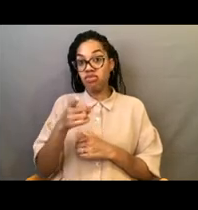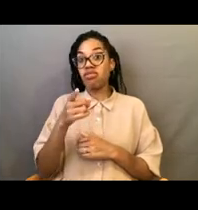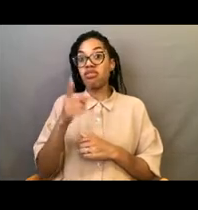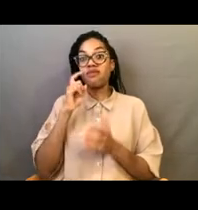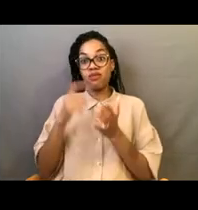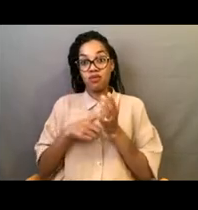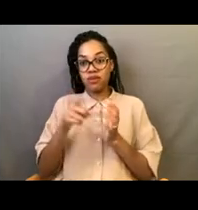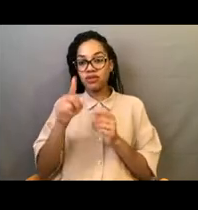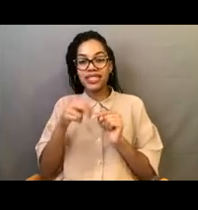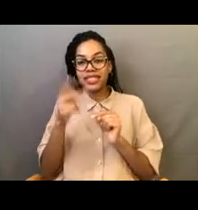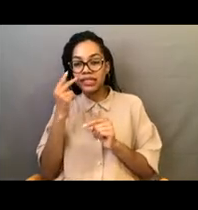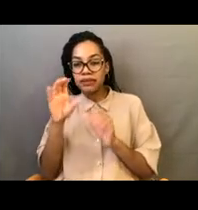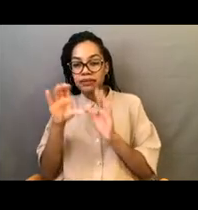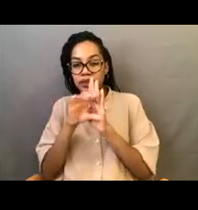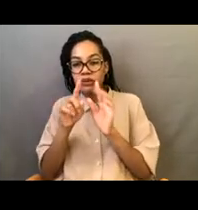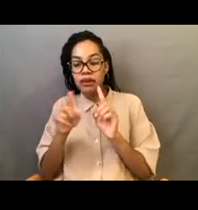They're quite sharp, and there's a lot of them.